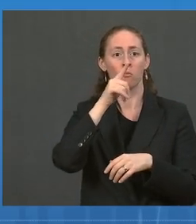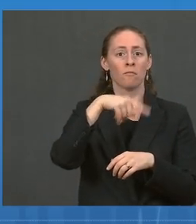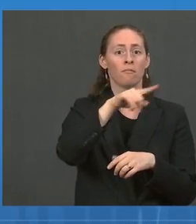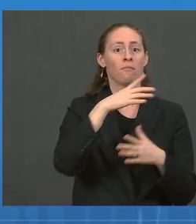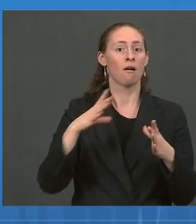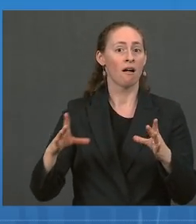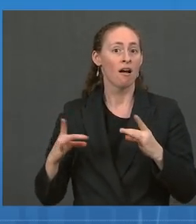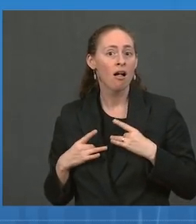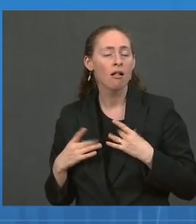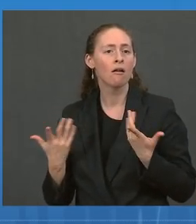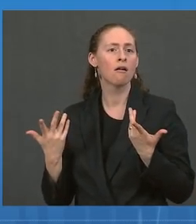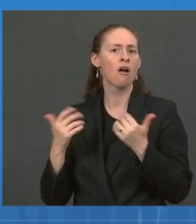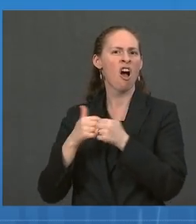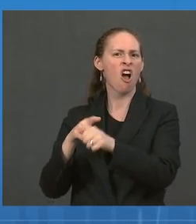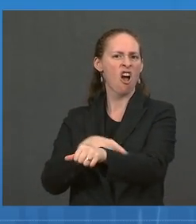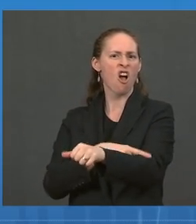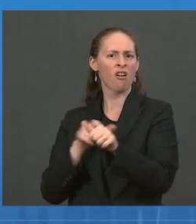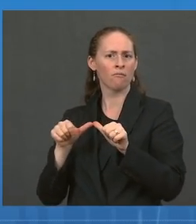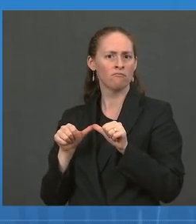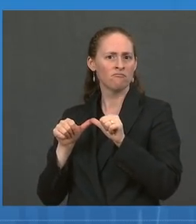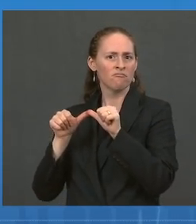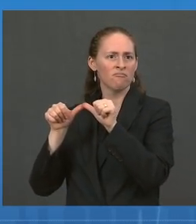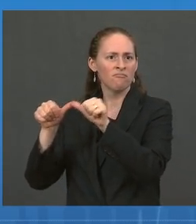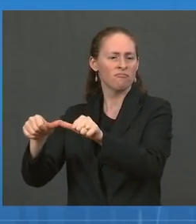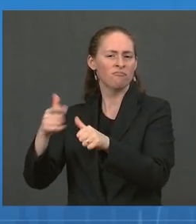C, the pathogenesis, if at all we can gather that;